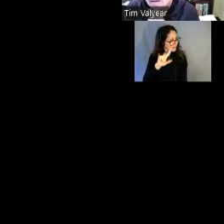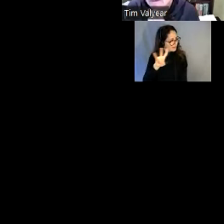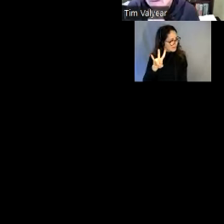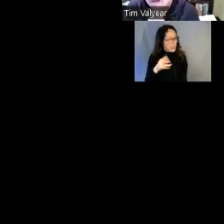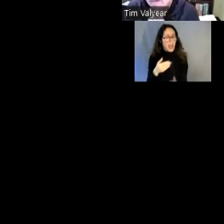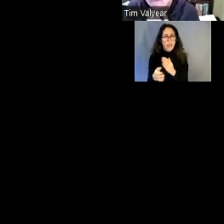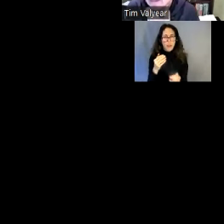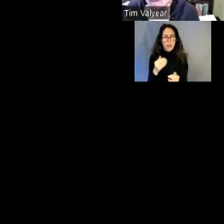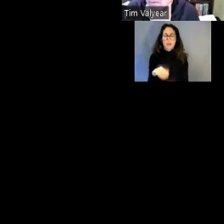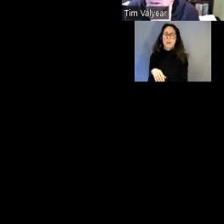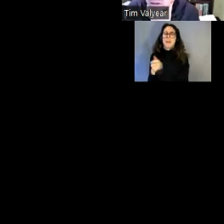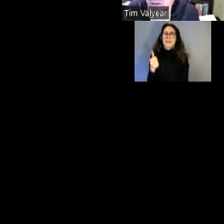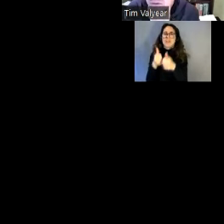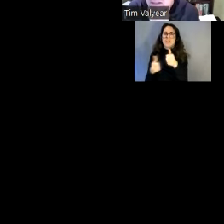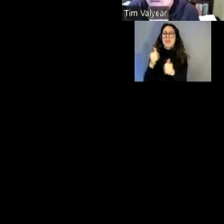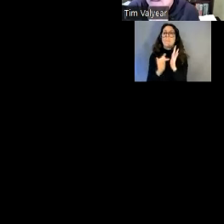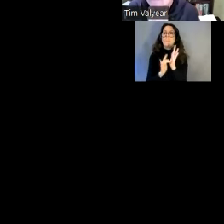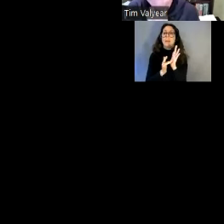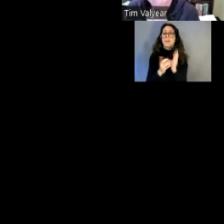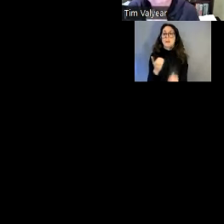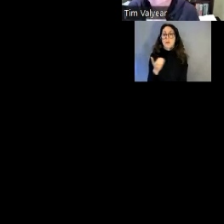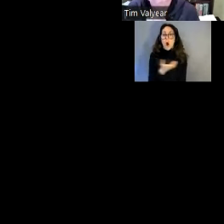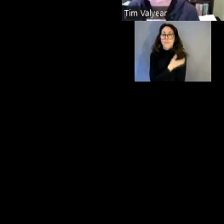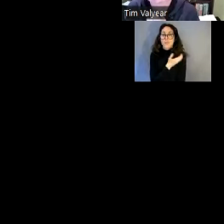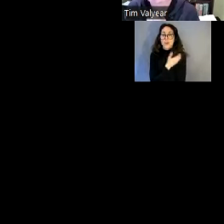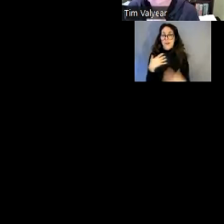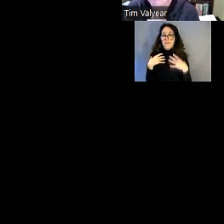everything is going to be lifted. The 27th or the 21st,